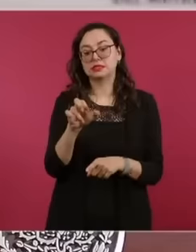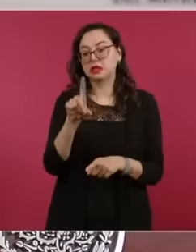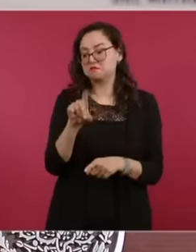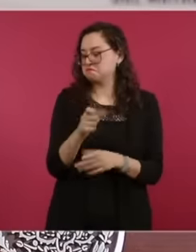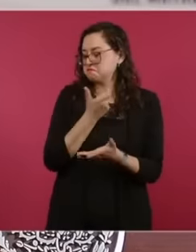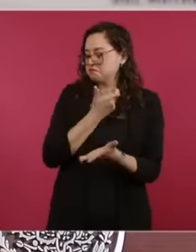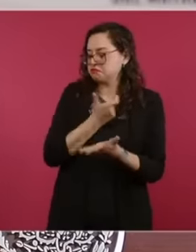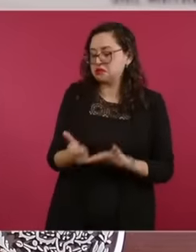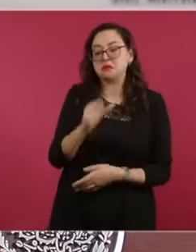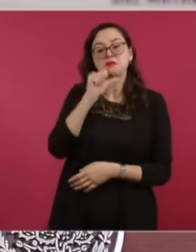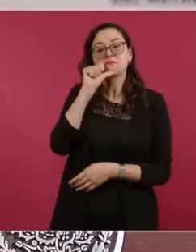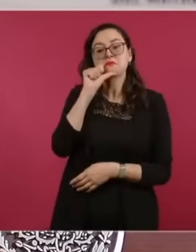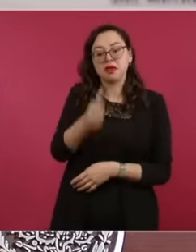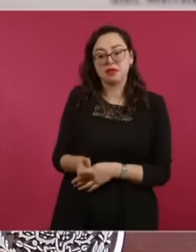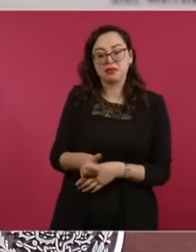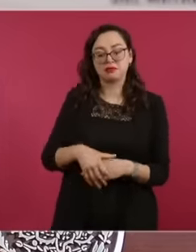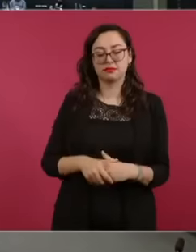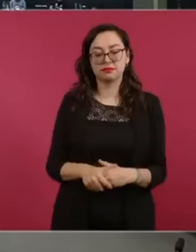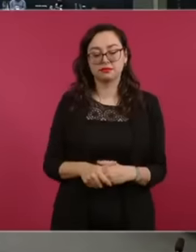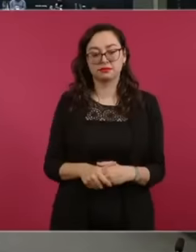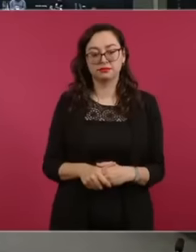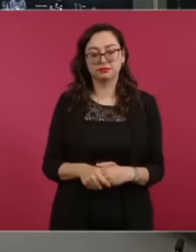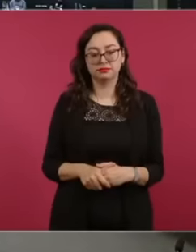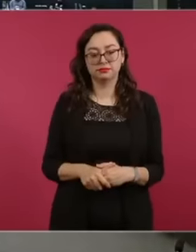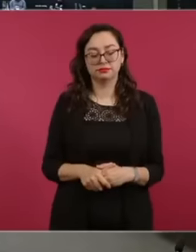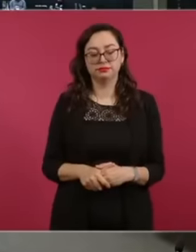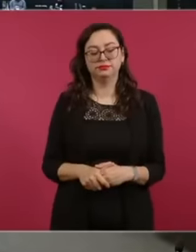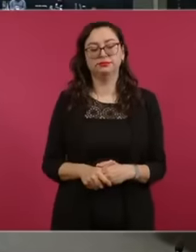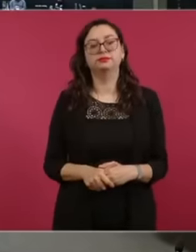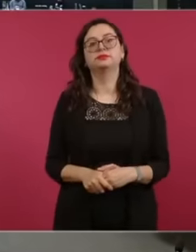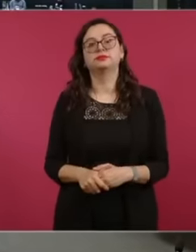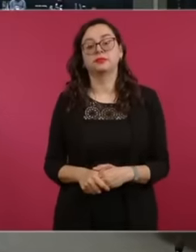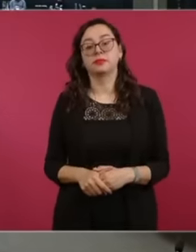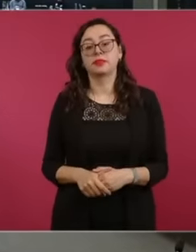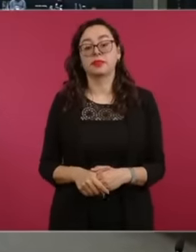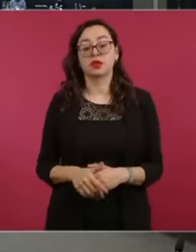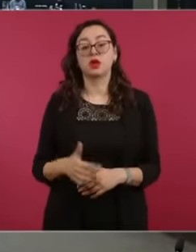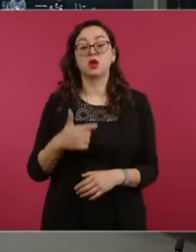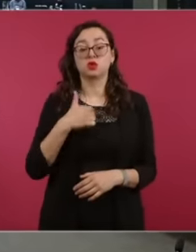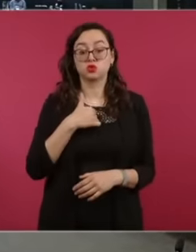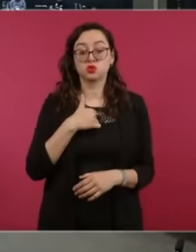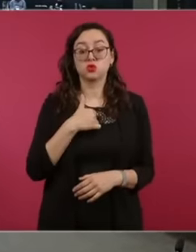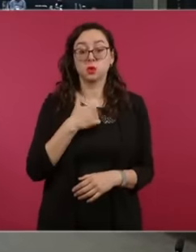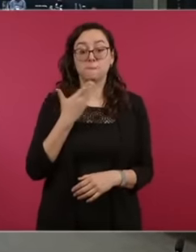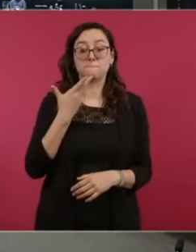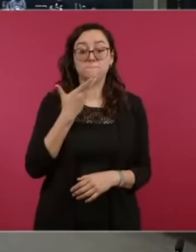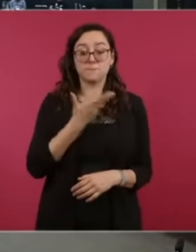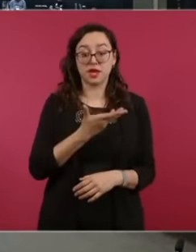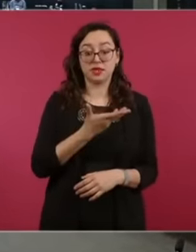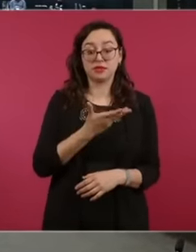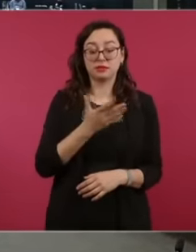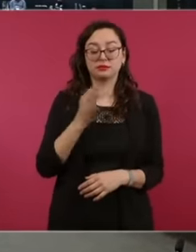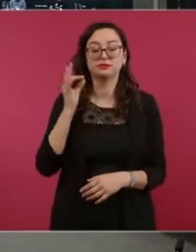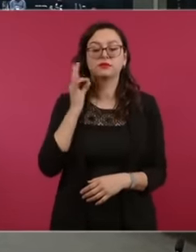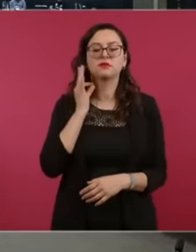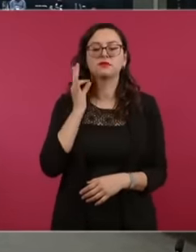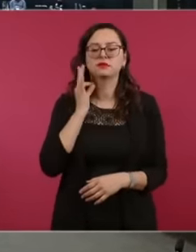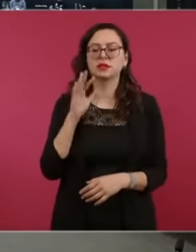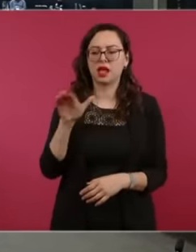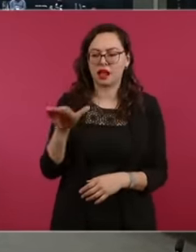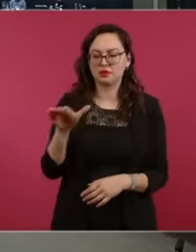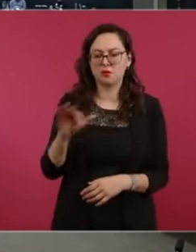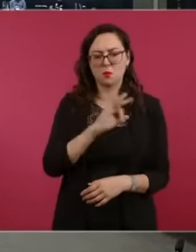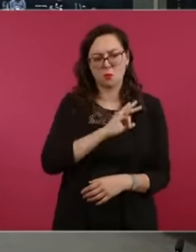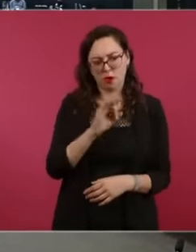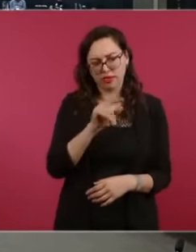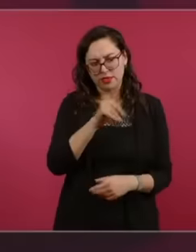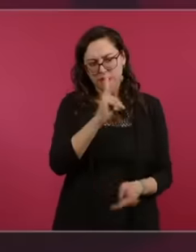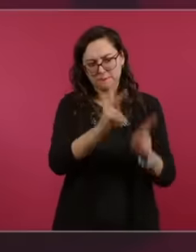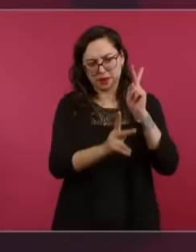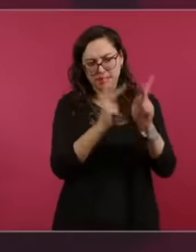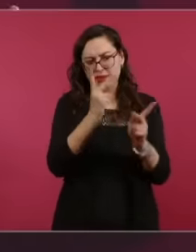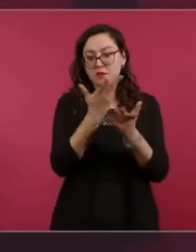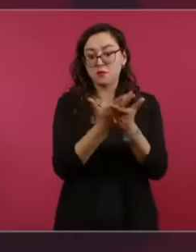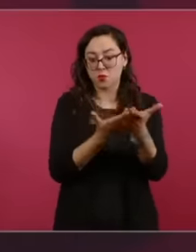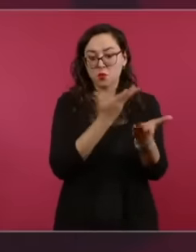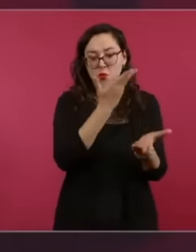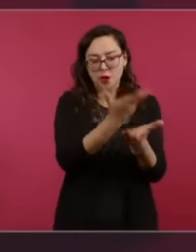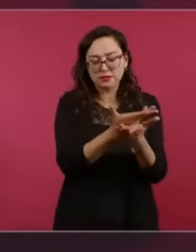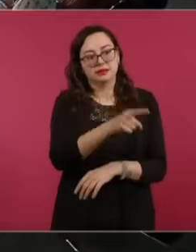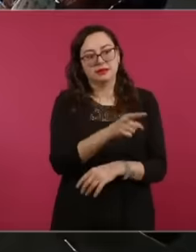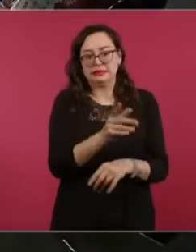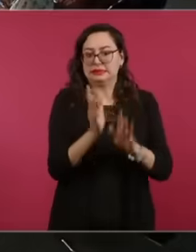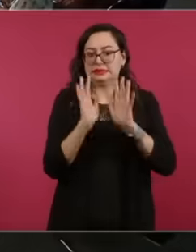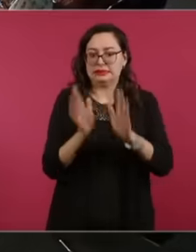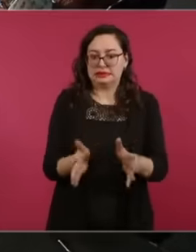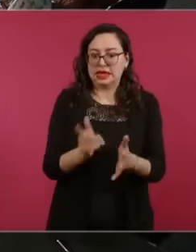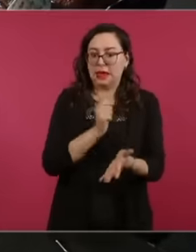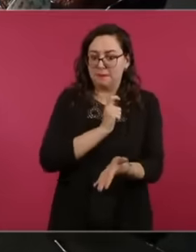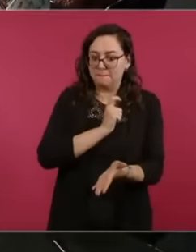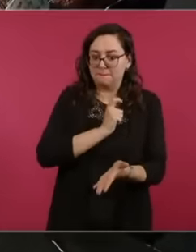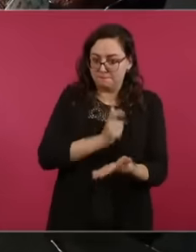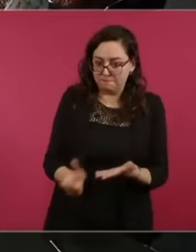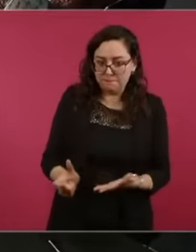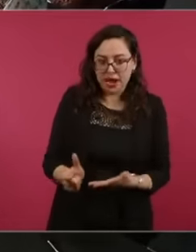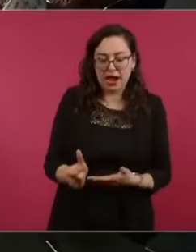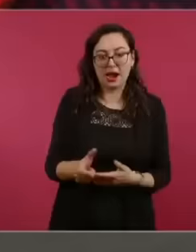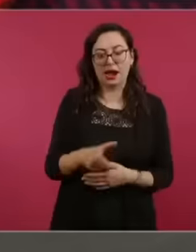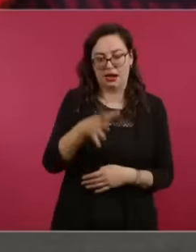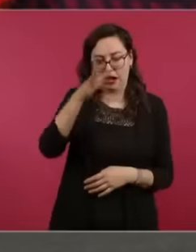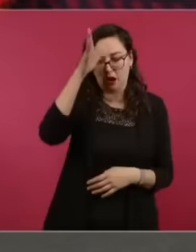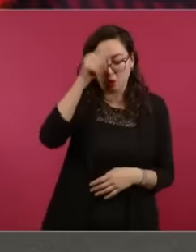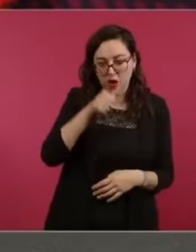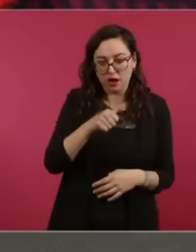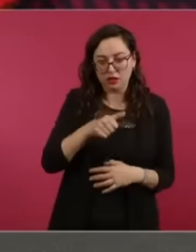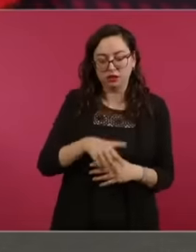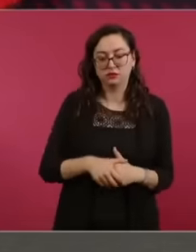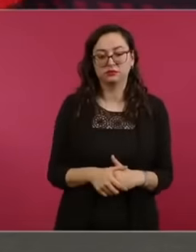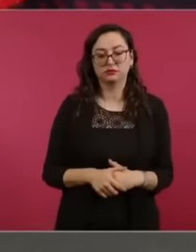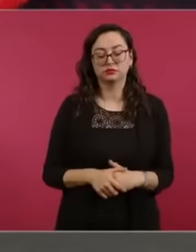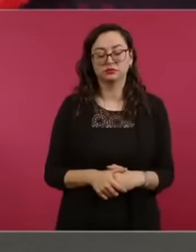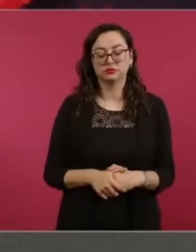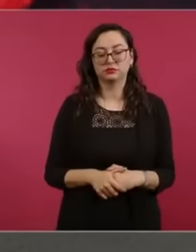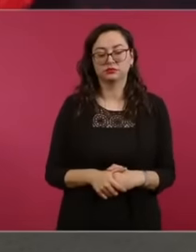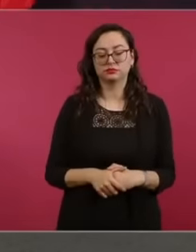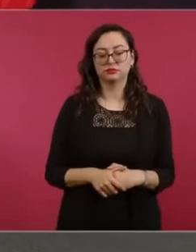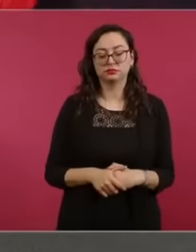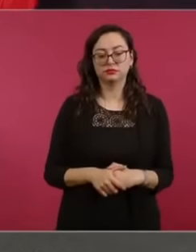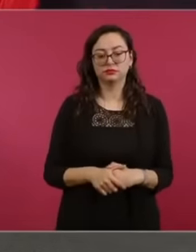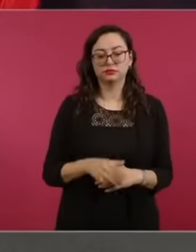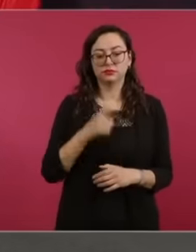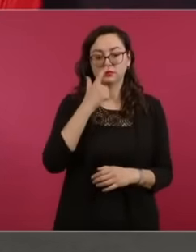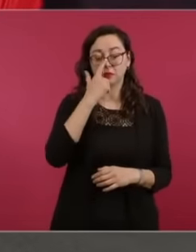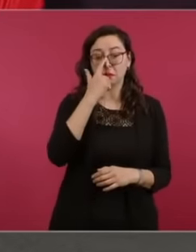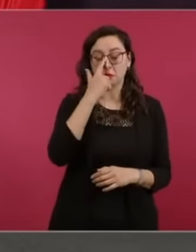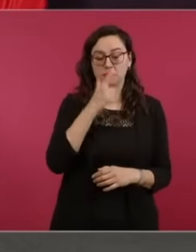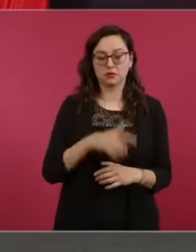and I asked the prosecutor to raise it so that an agreement could be reached as we have done